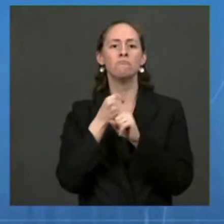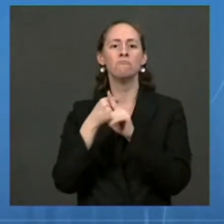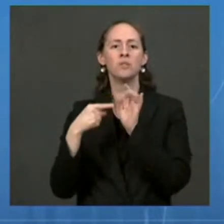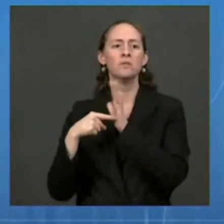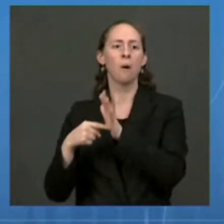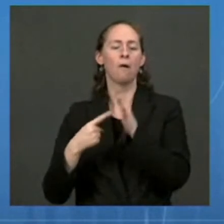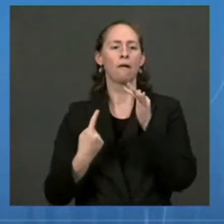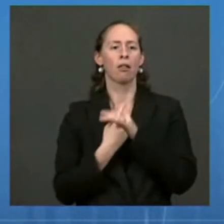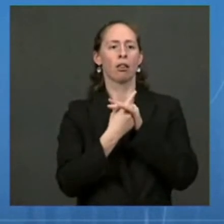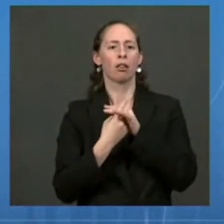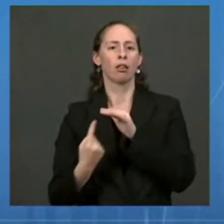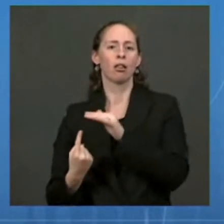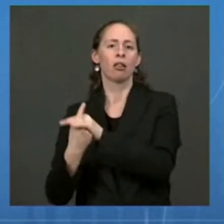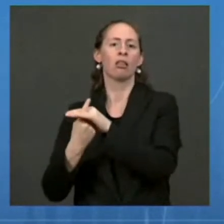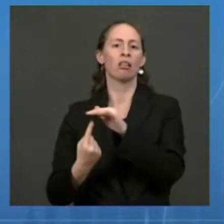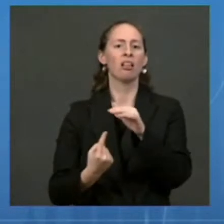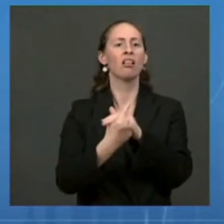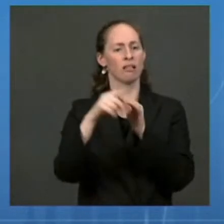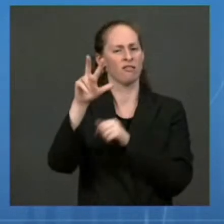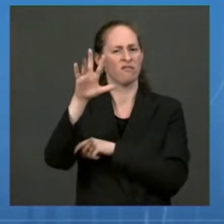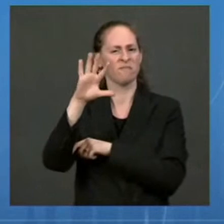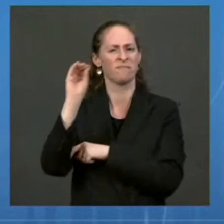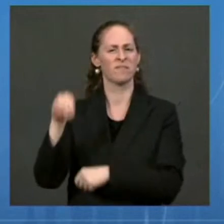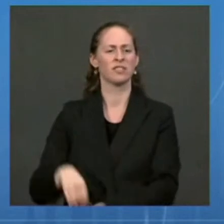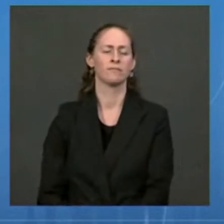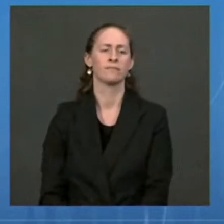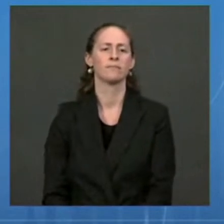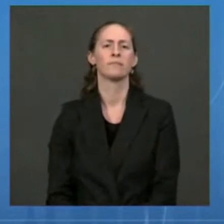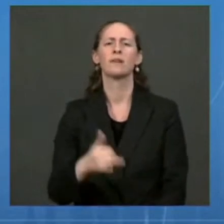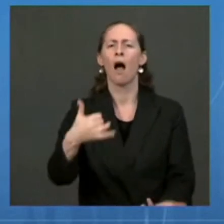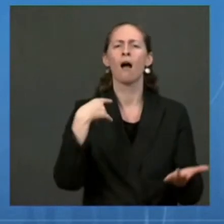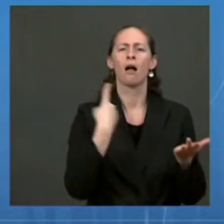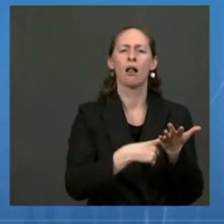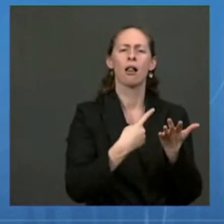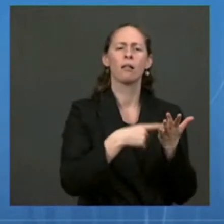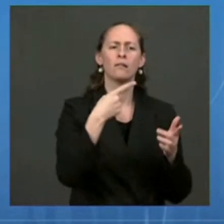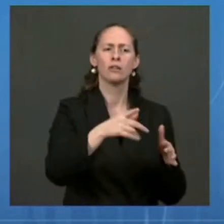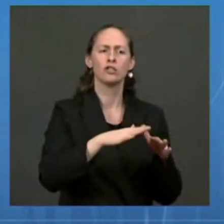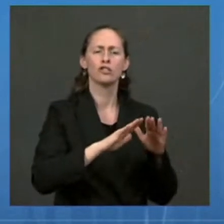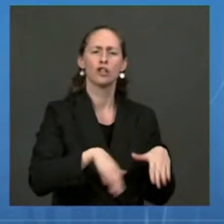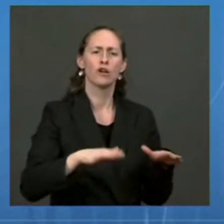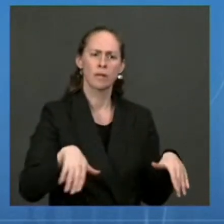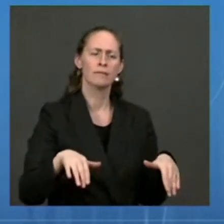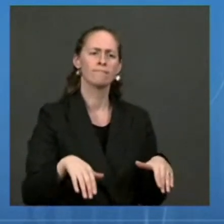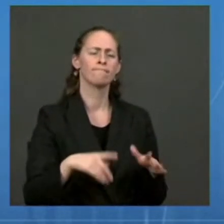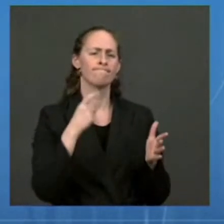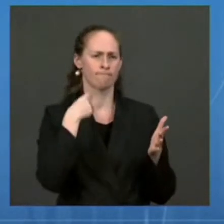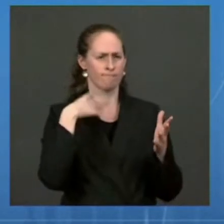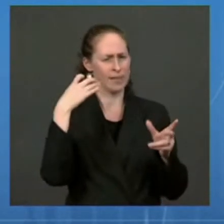6 MONTHS FOLLOWING THE DIAGNOSIS OF COVID-19. THAT IS THE POPULATION IN GENERAL.